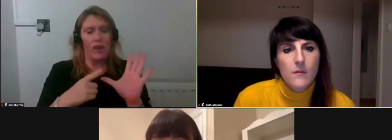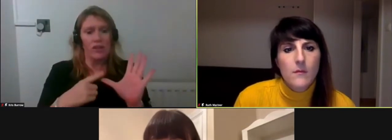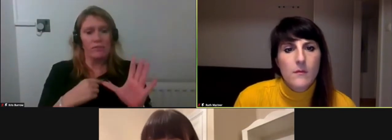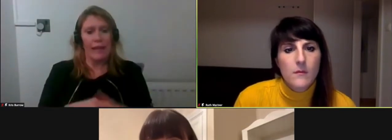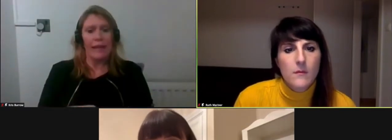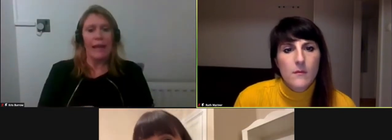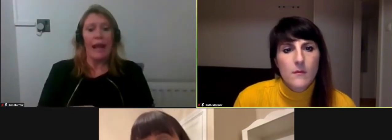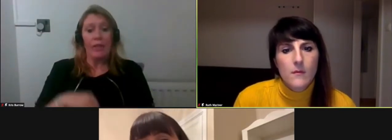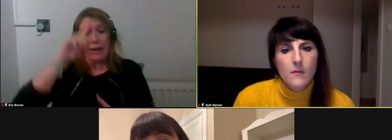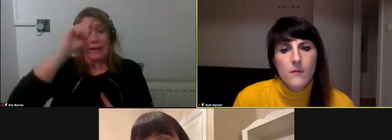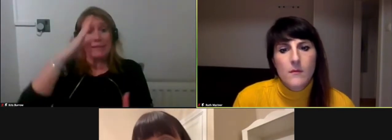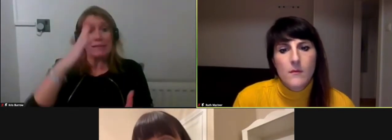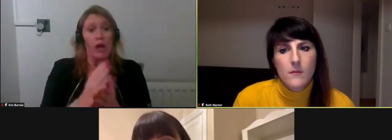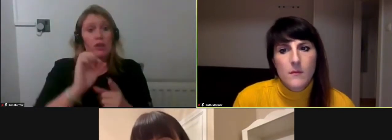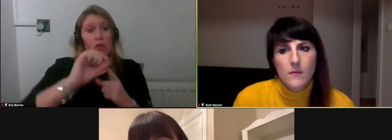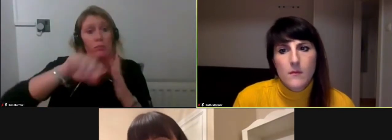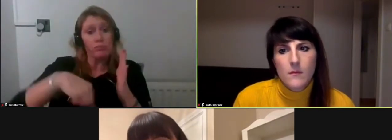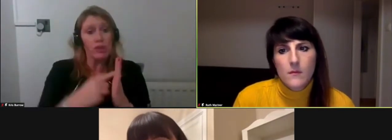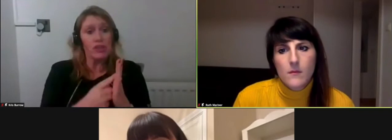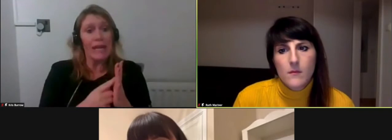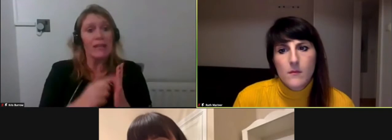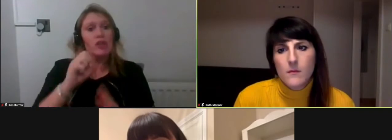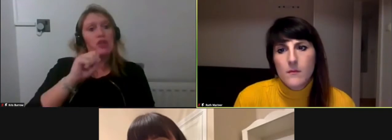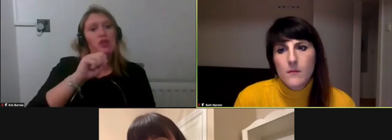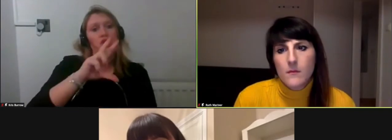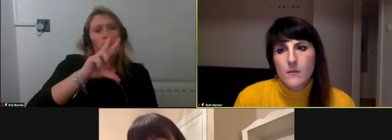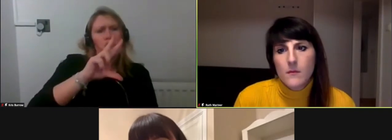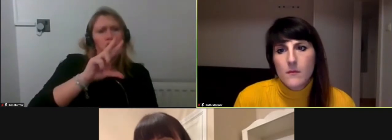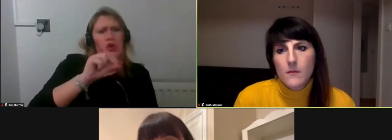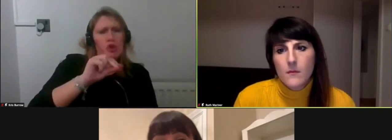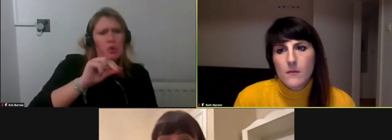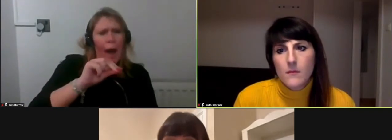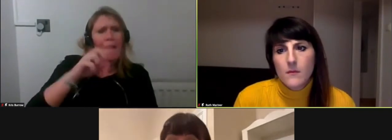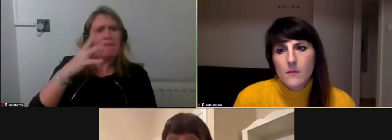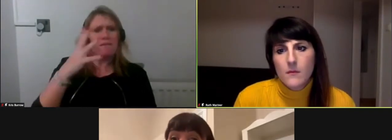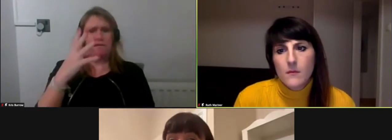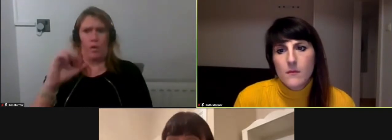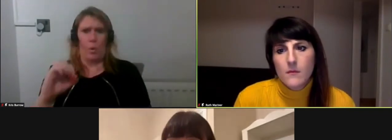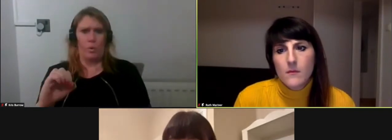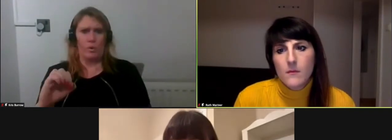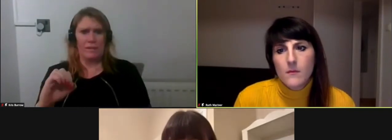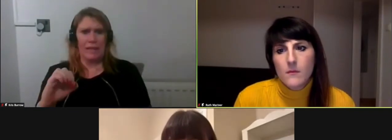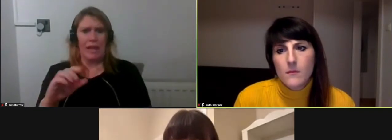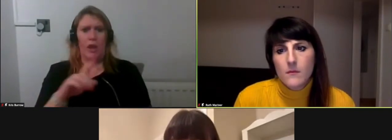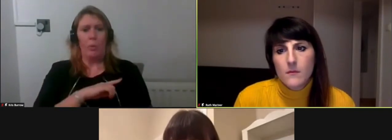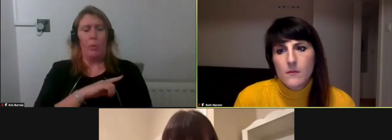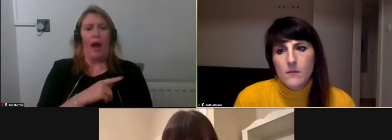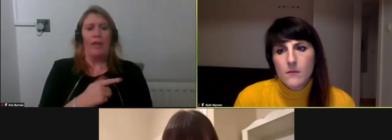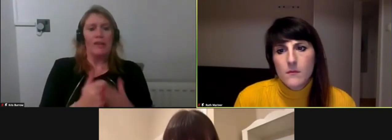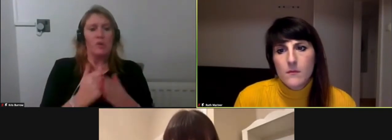project called 1240, which was, each, there is 12 young artists, 12 singers in